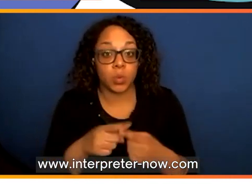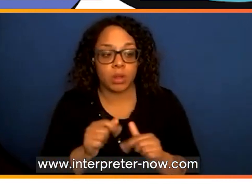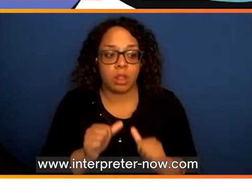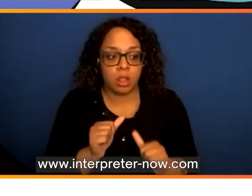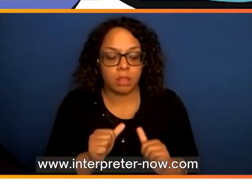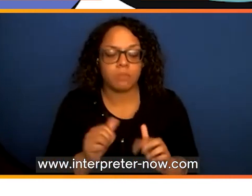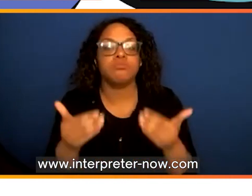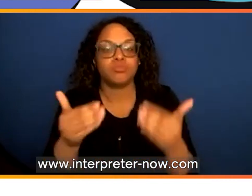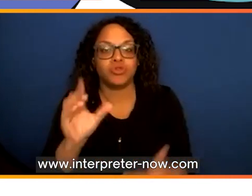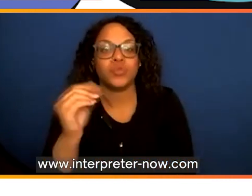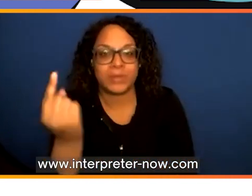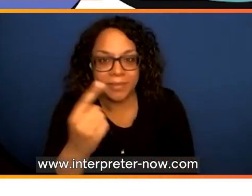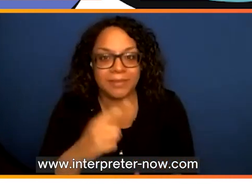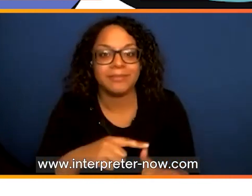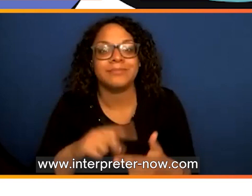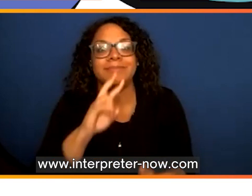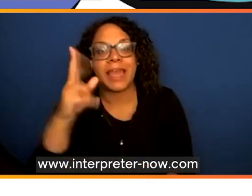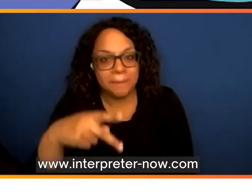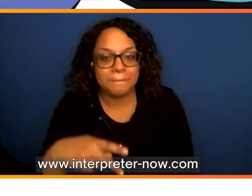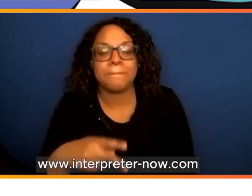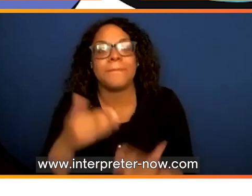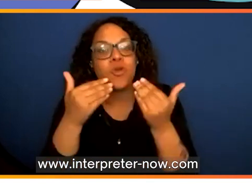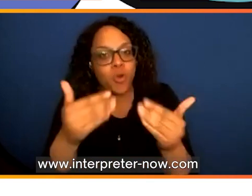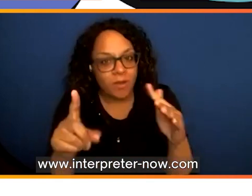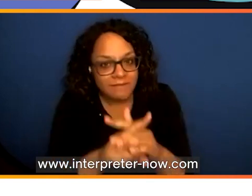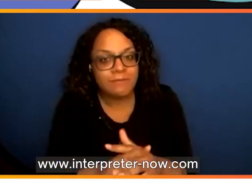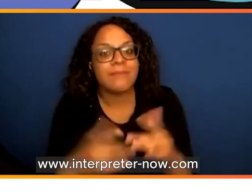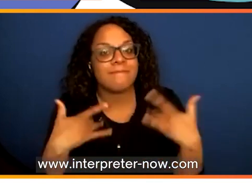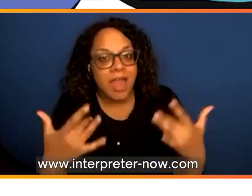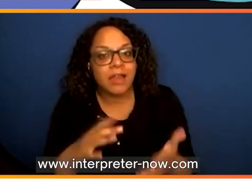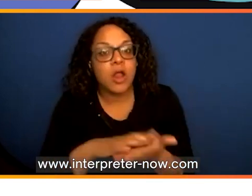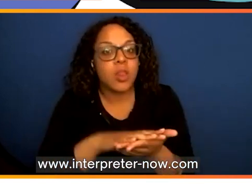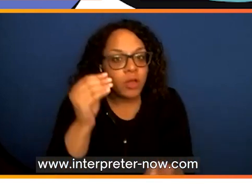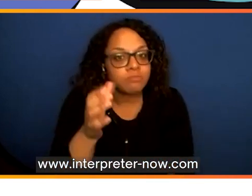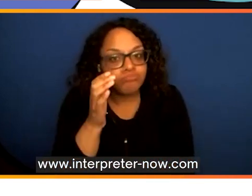not calling out. Soften your approach, you're going to catch more bees with honey always.